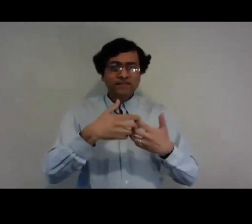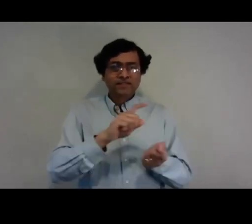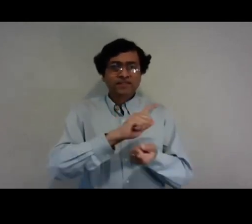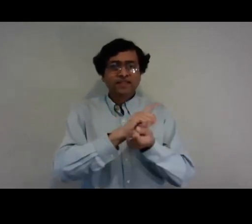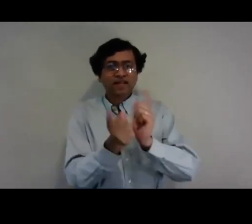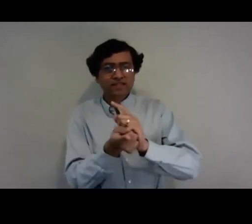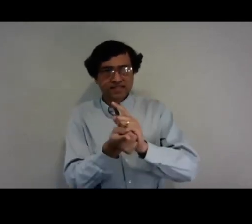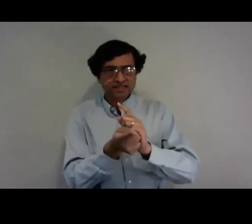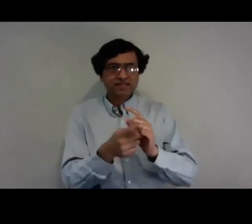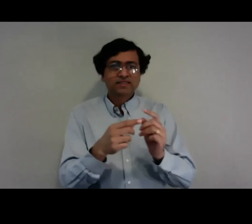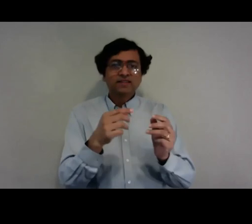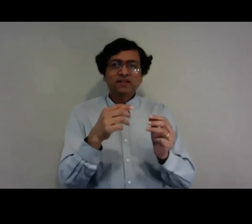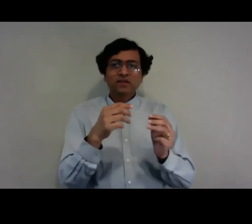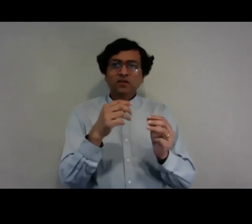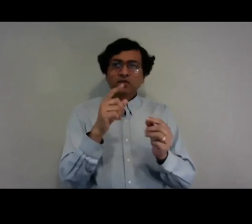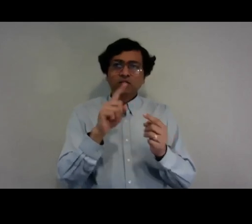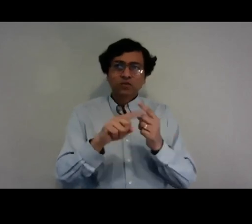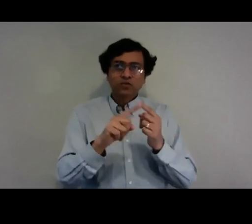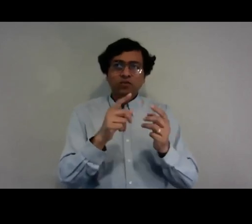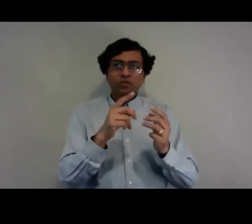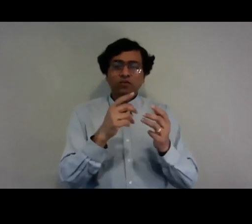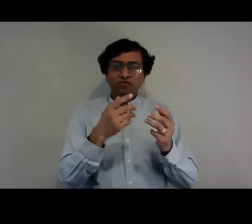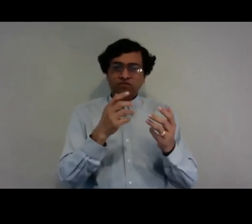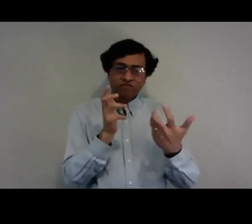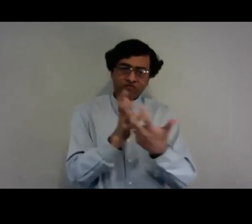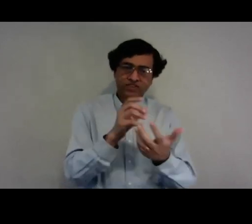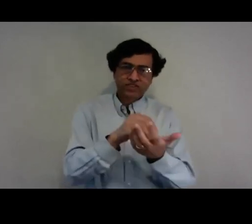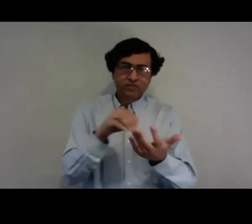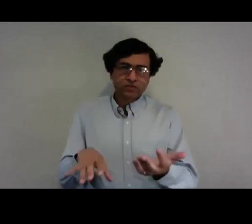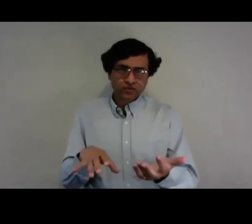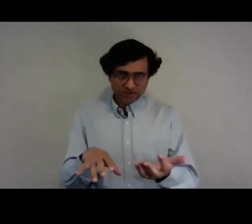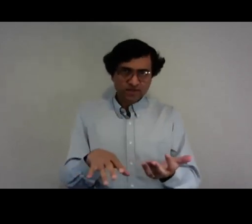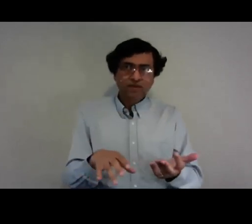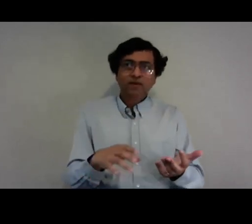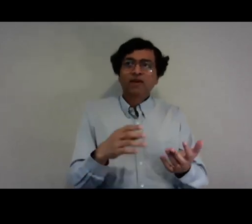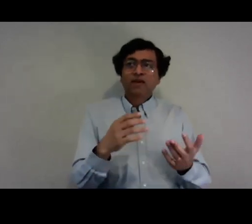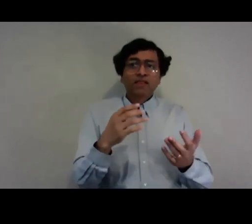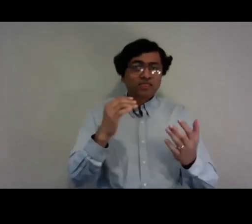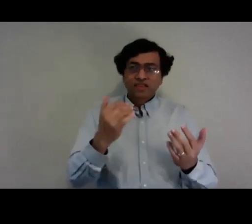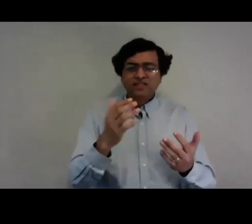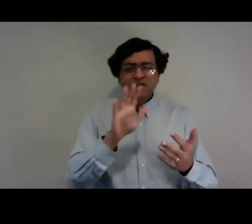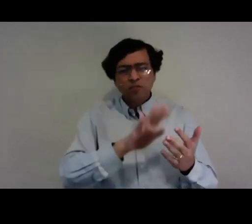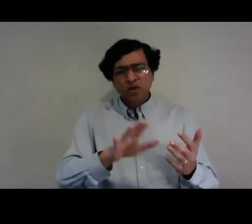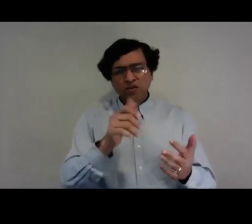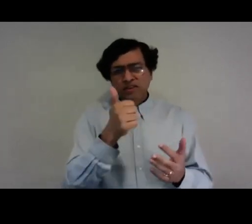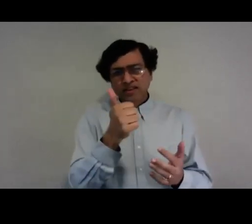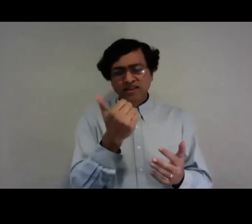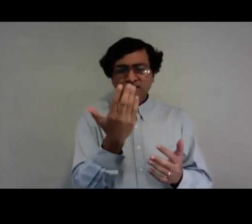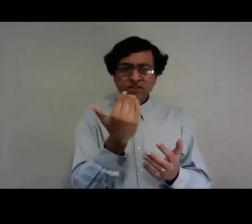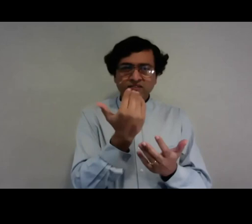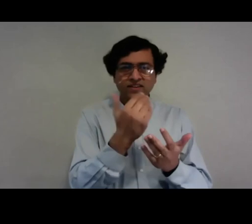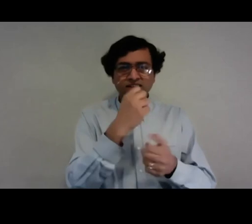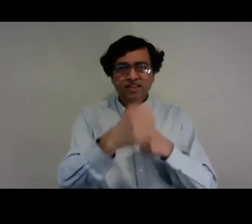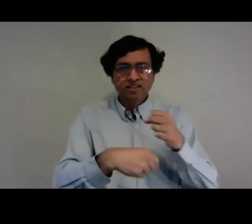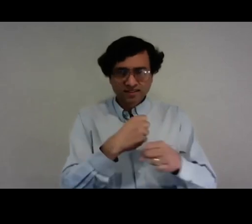that more accurately is personalized to that particular student and the tailored approach can be very helpful.